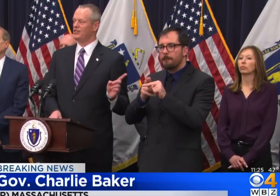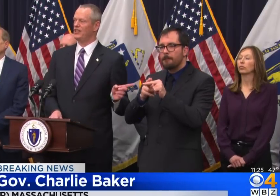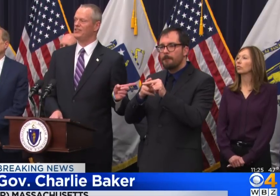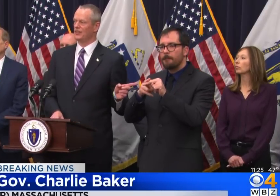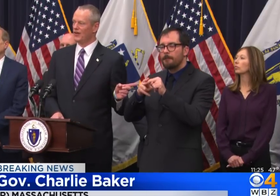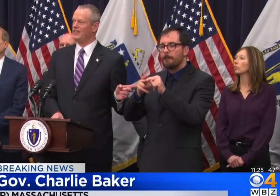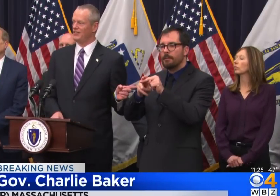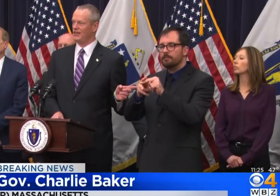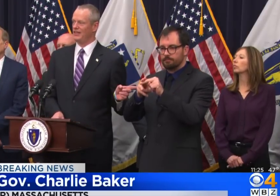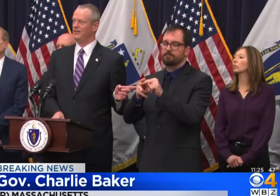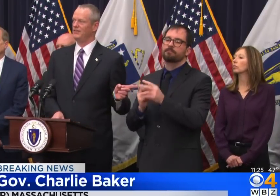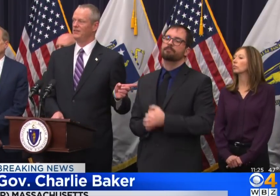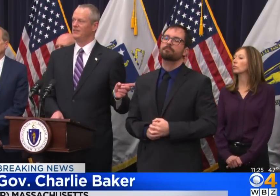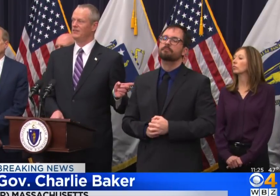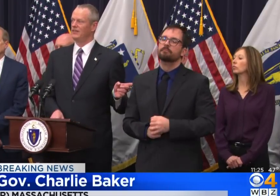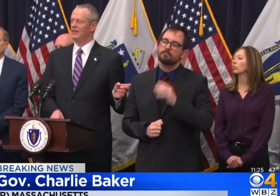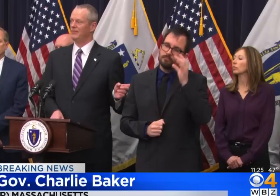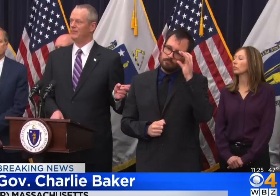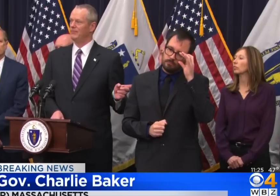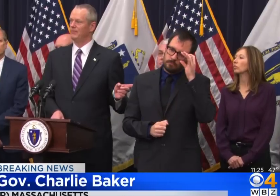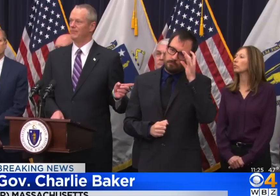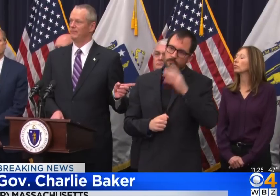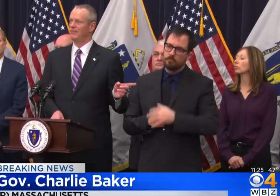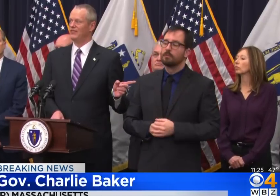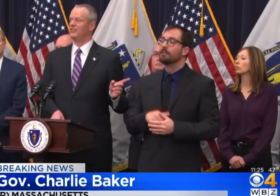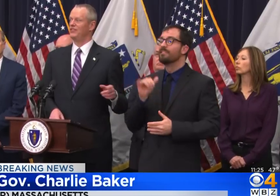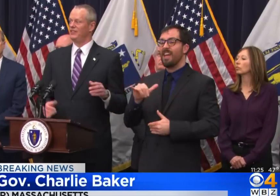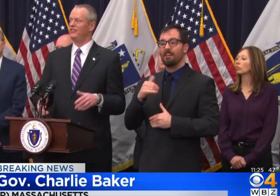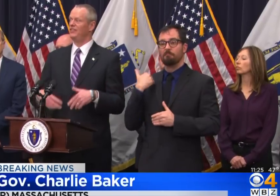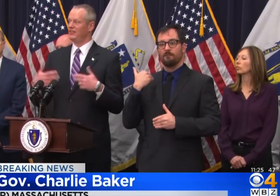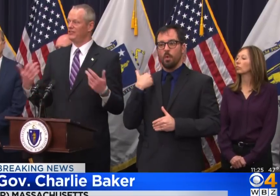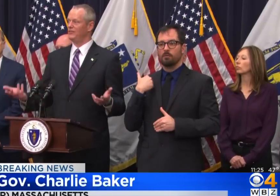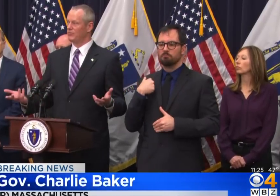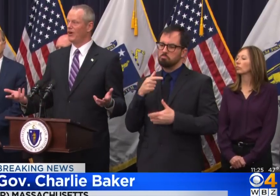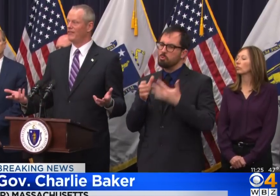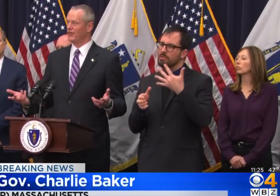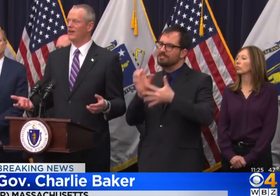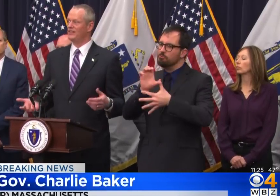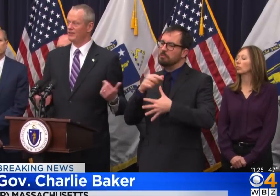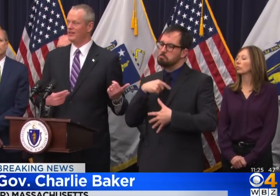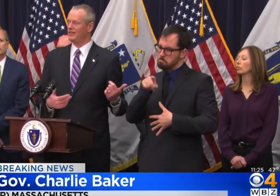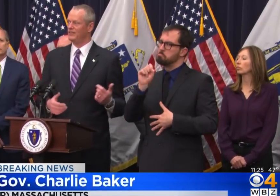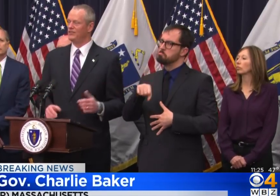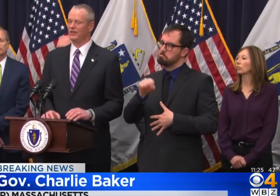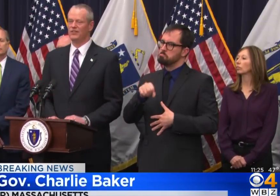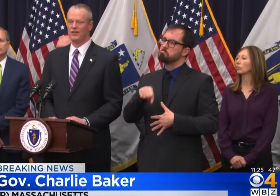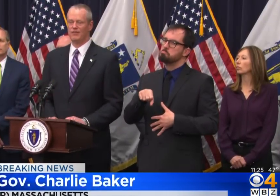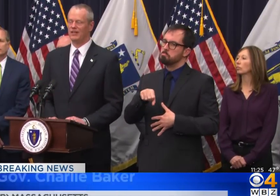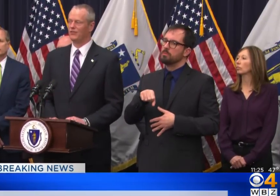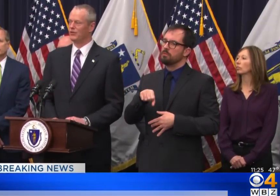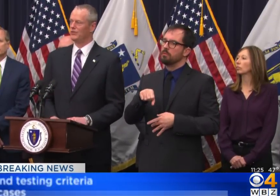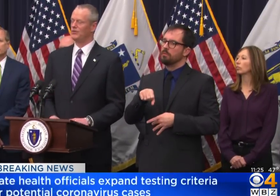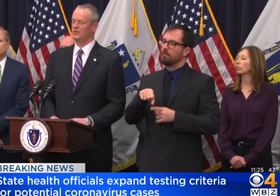LAB AND THEN EVENTUALLY GETS PROCESSED AND SENT BACK. THOSE ARE ALWAYS IN PROCESS WITH